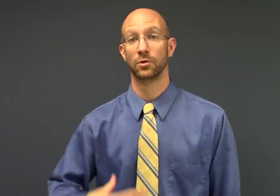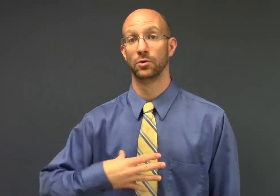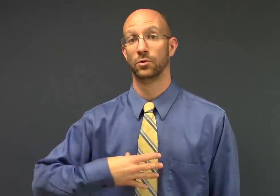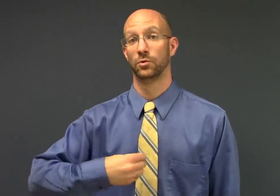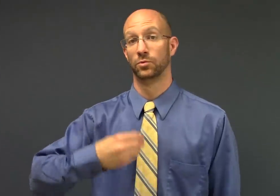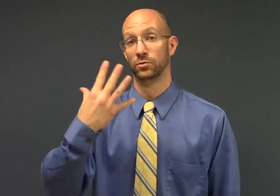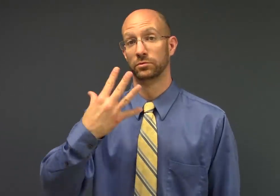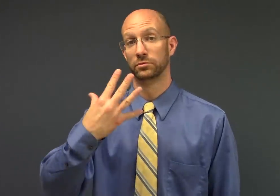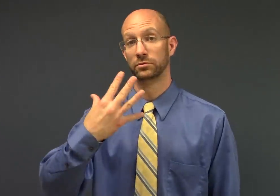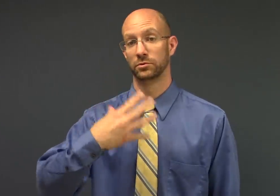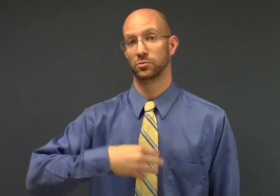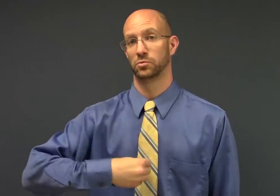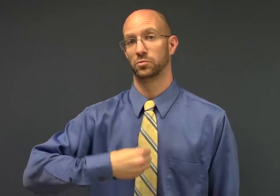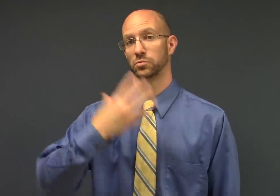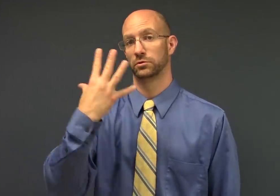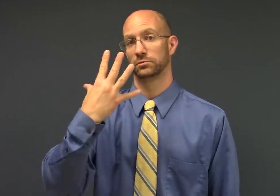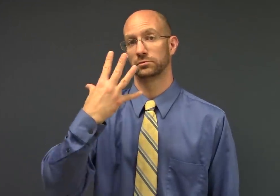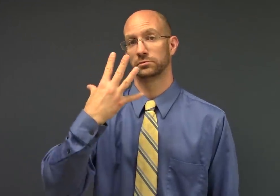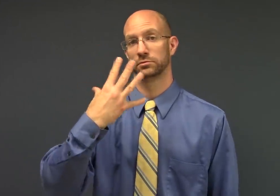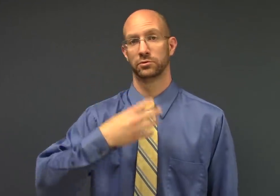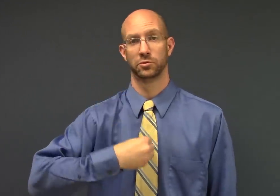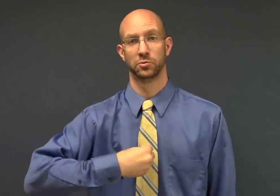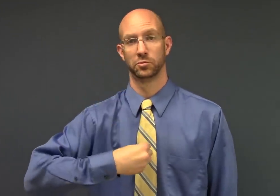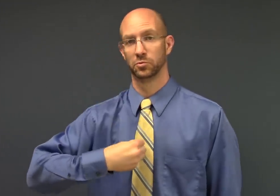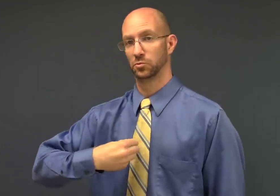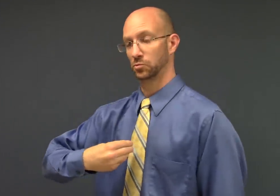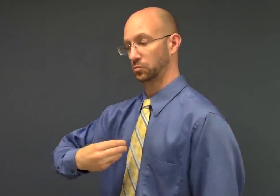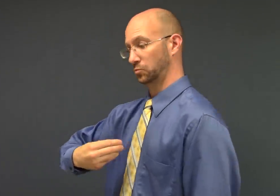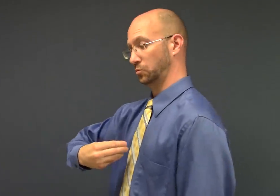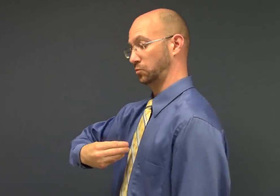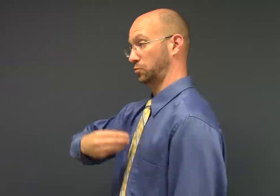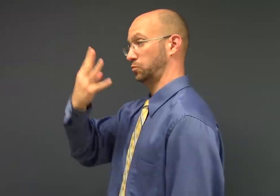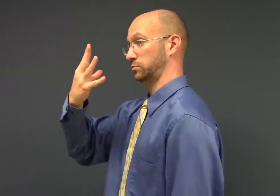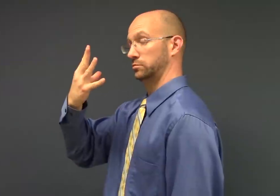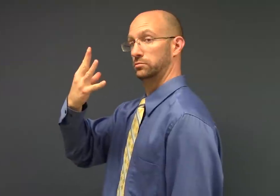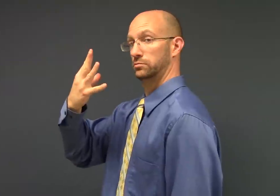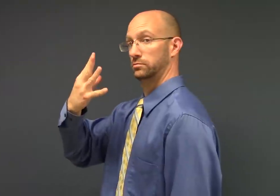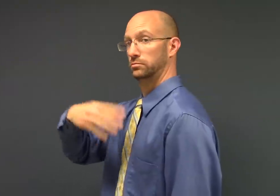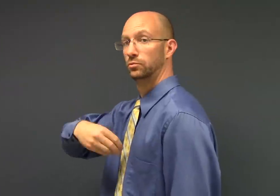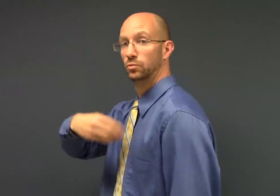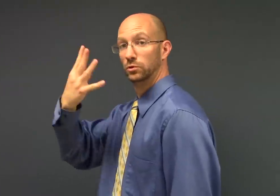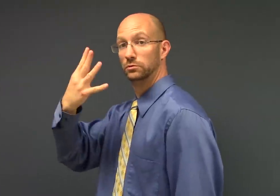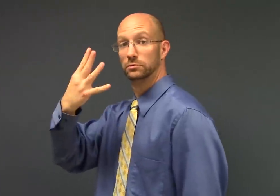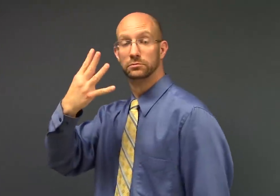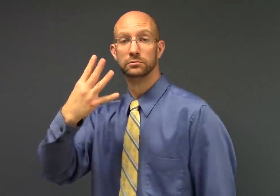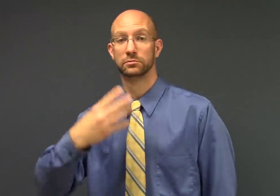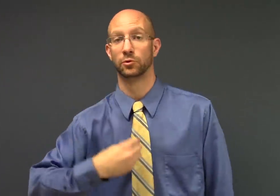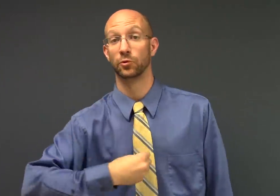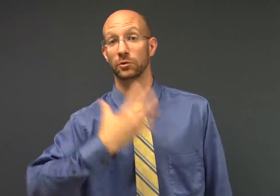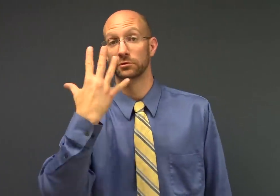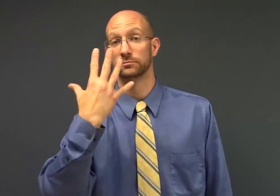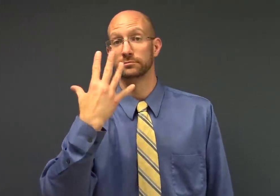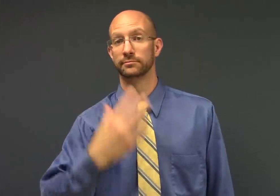WHITE or CAUCASIAN